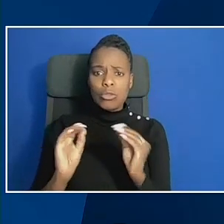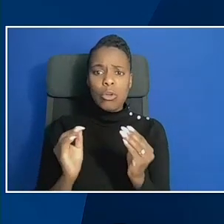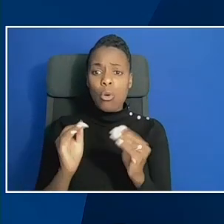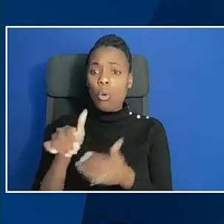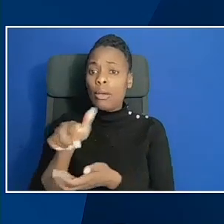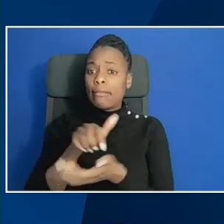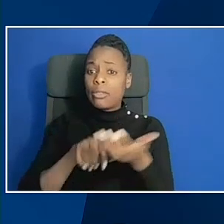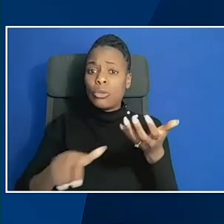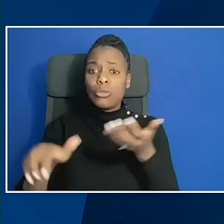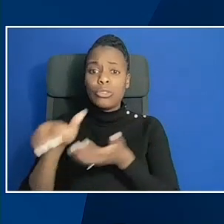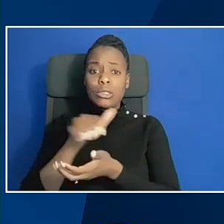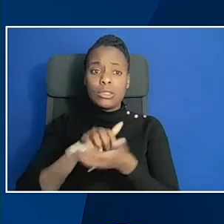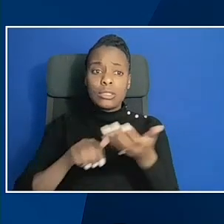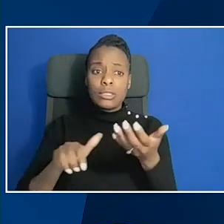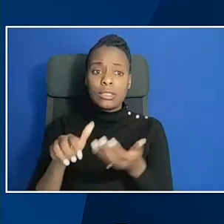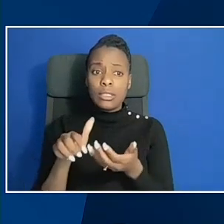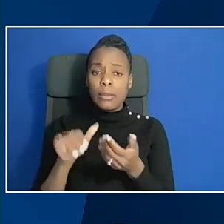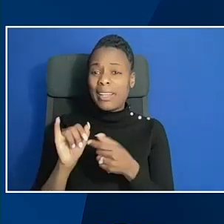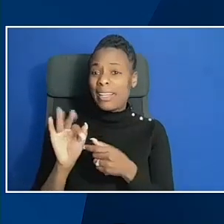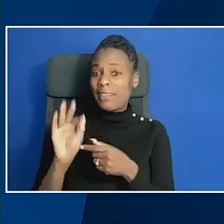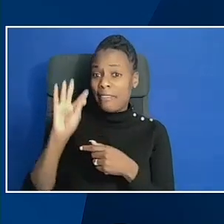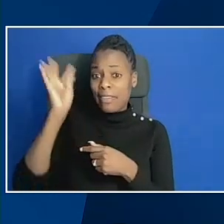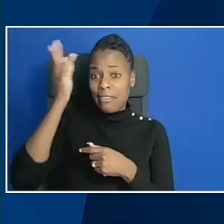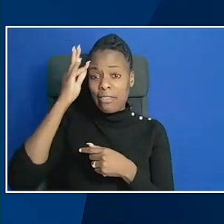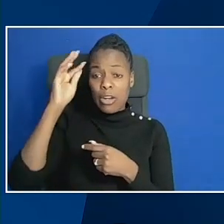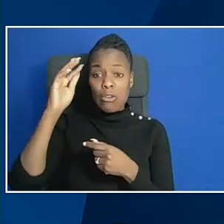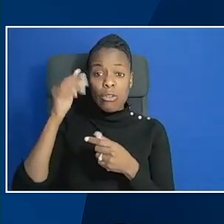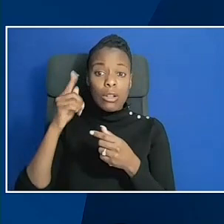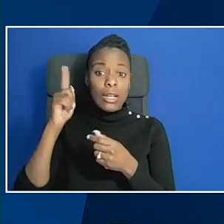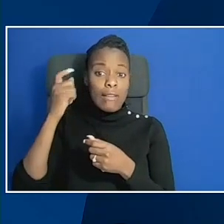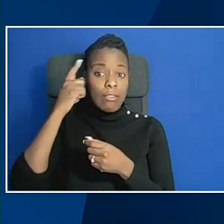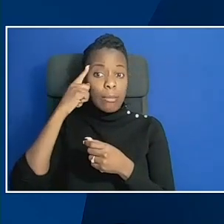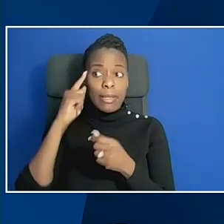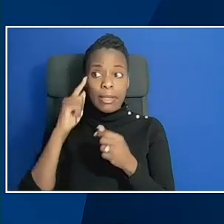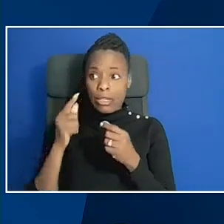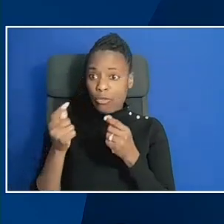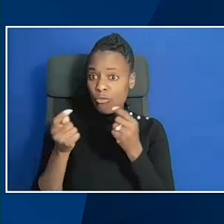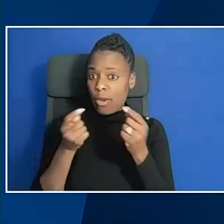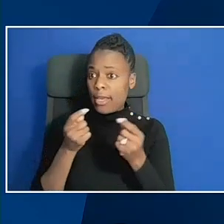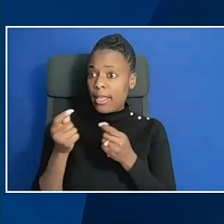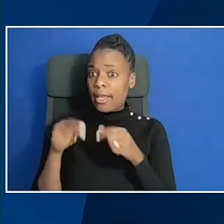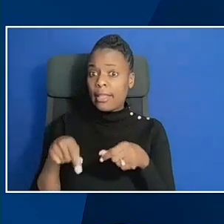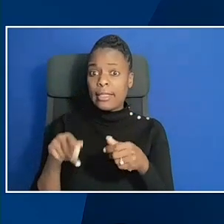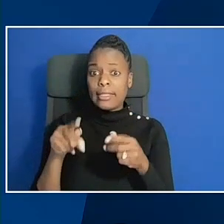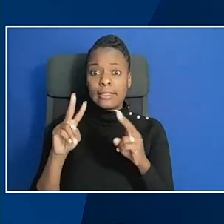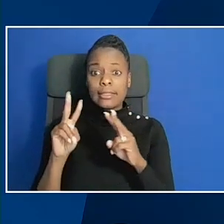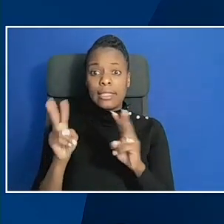Government in regulating this issue is in any way constraining Virginia's decisions